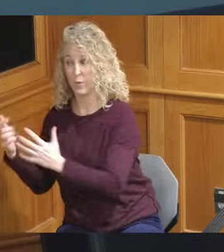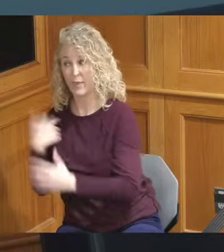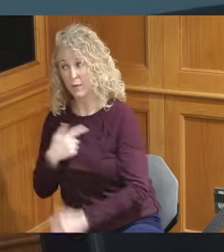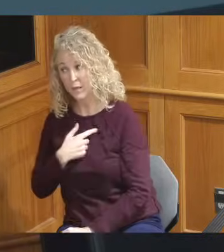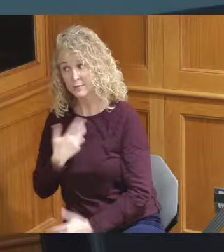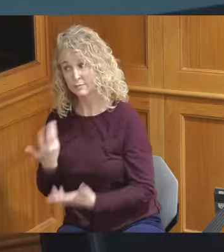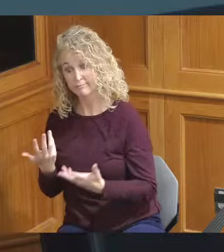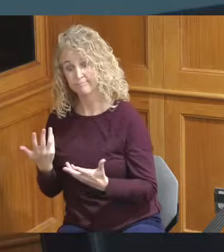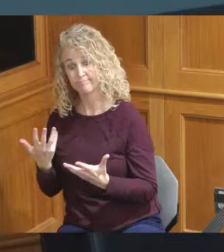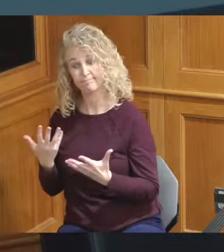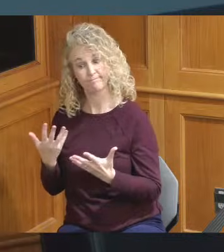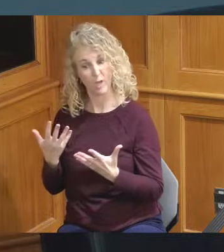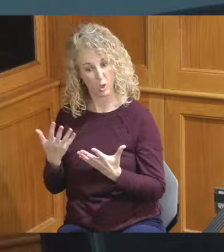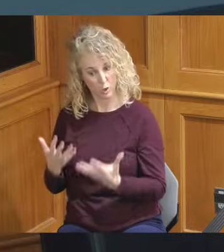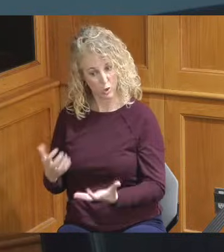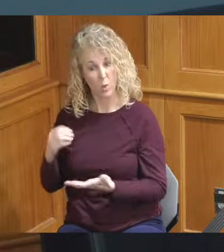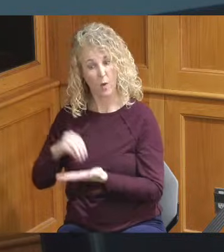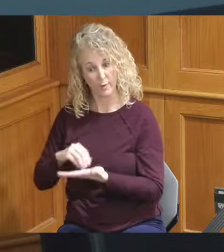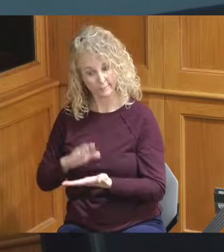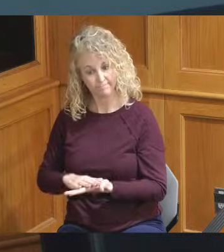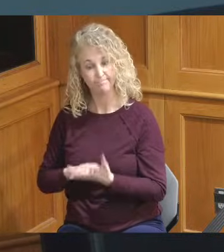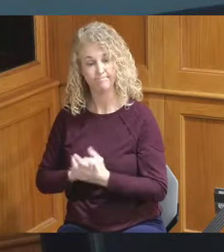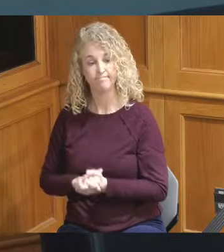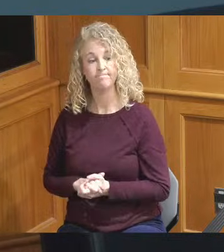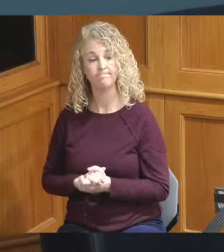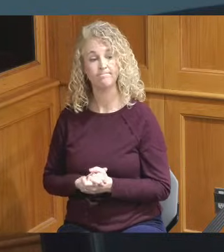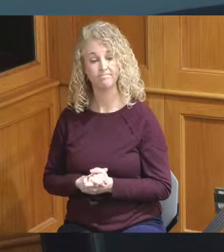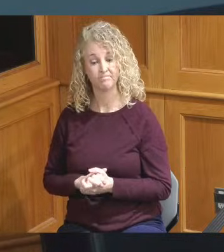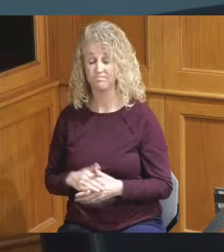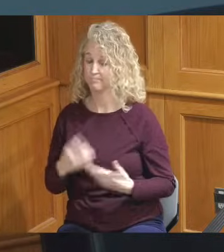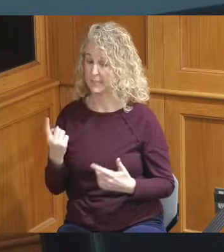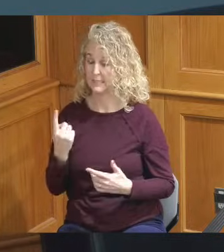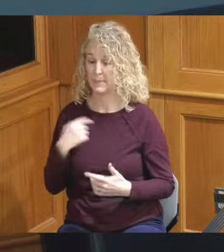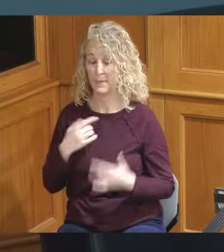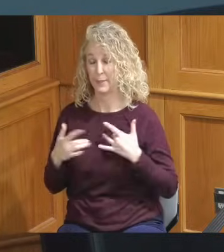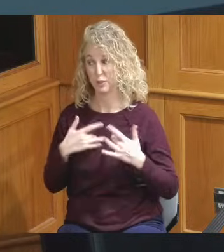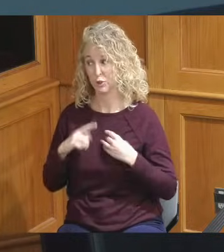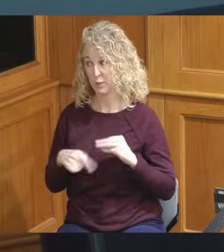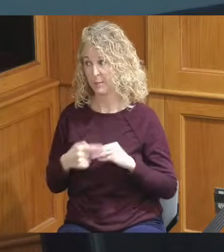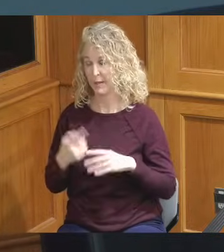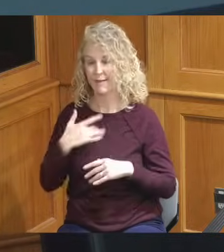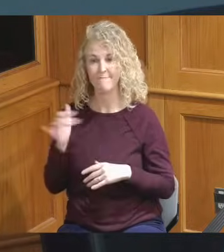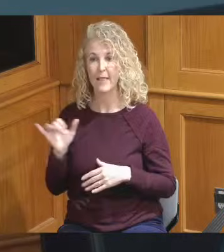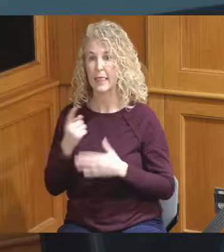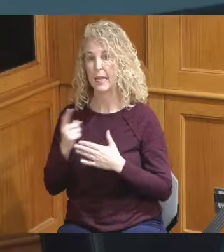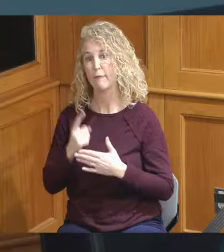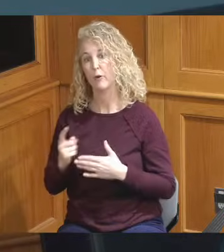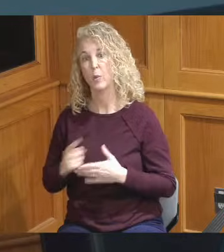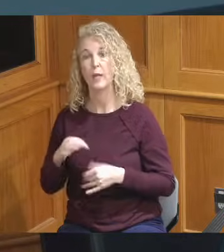like to put that on there as something you know because we're every week we're voting on releasing